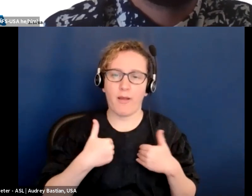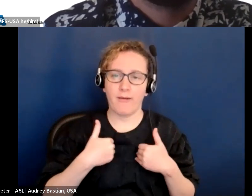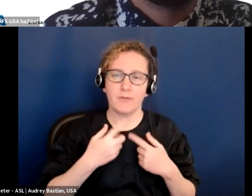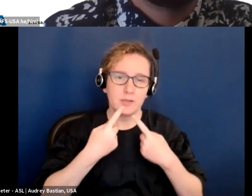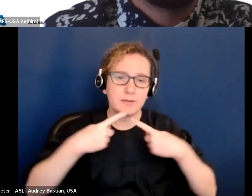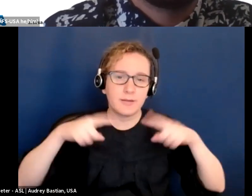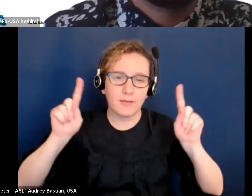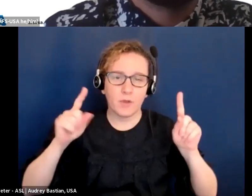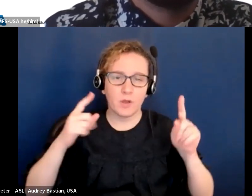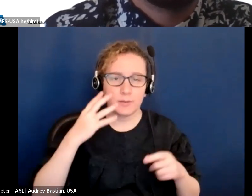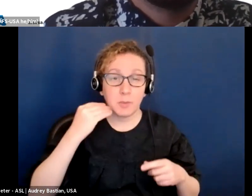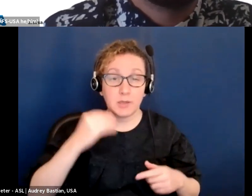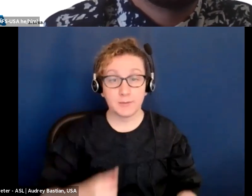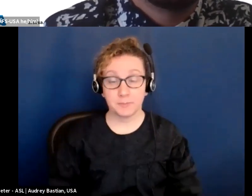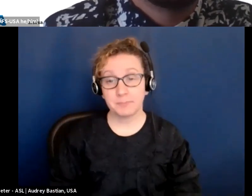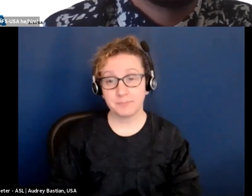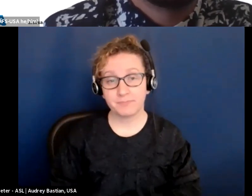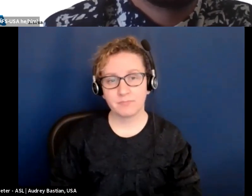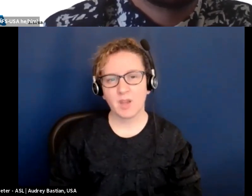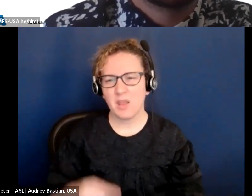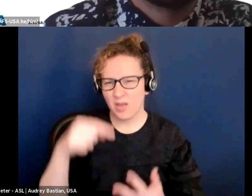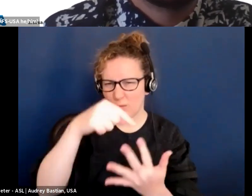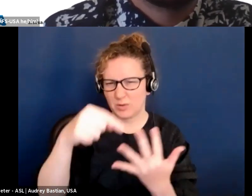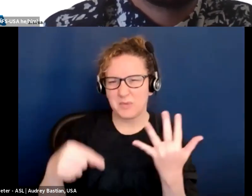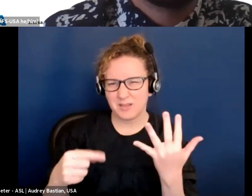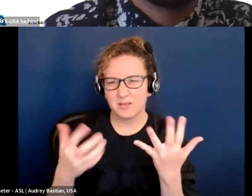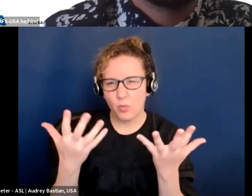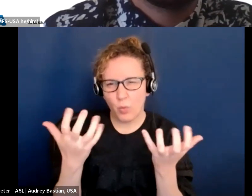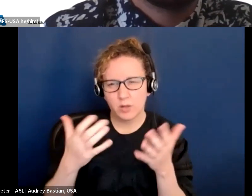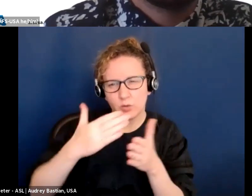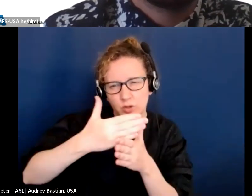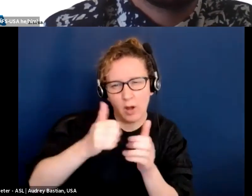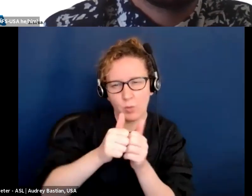experience so. Those are some of the things I wanted to share with you all.